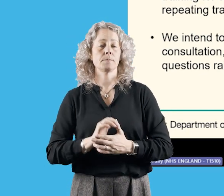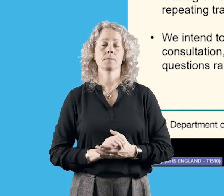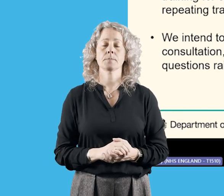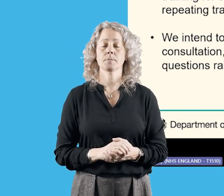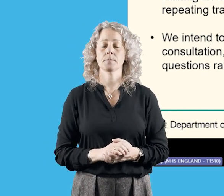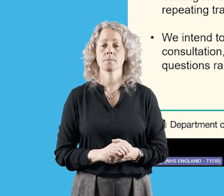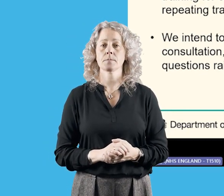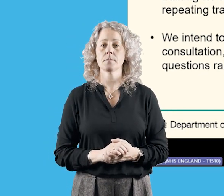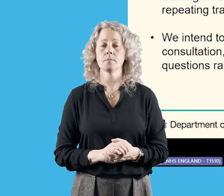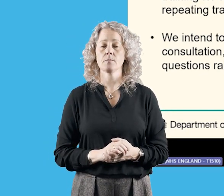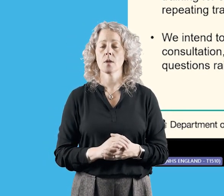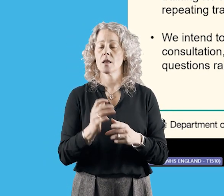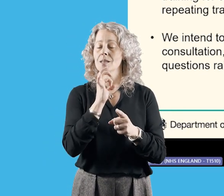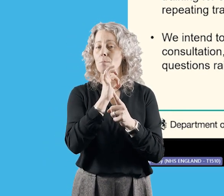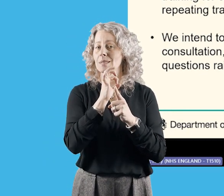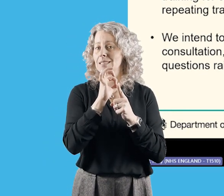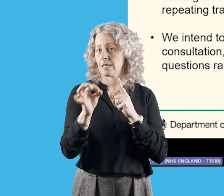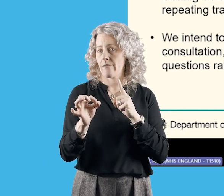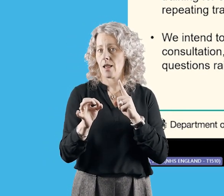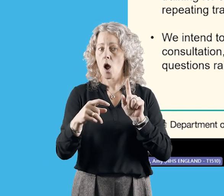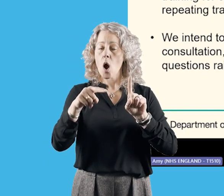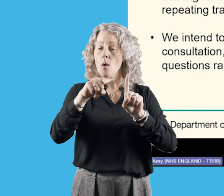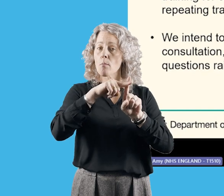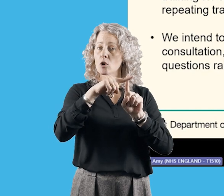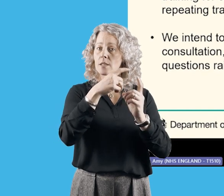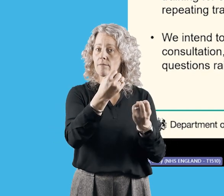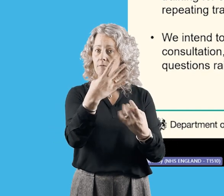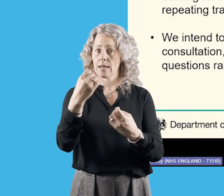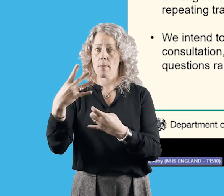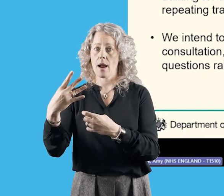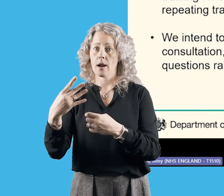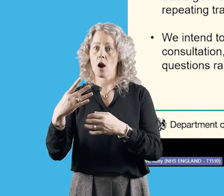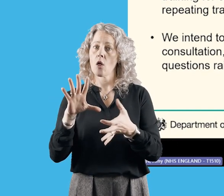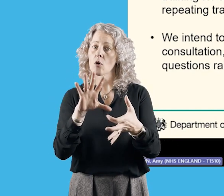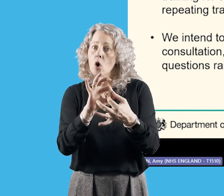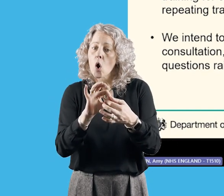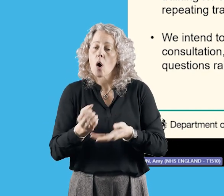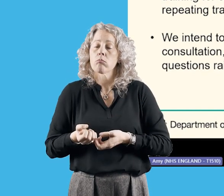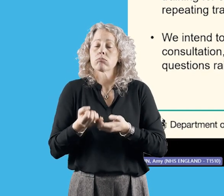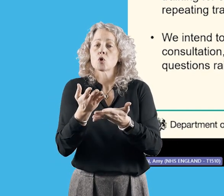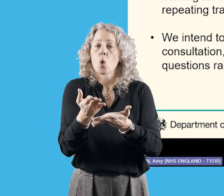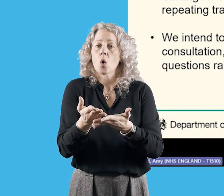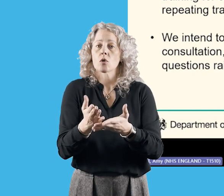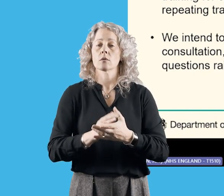In particular, there was some positive feedback on the Co-production and Co-delivery of the training with people with a